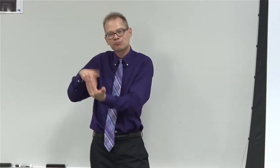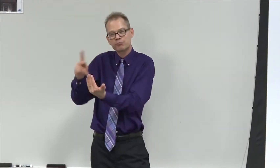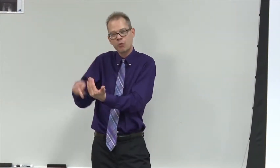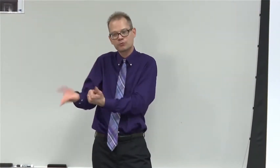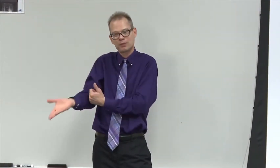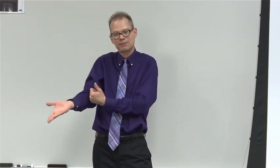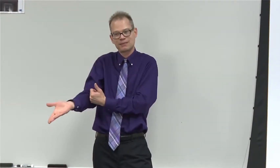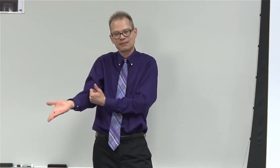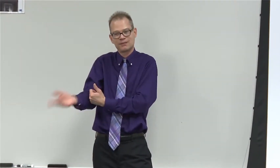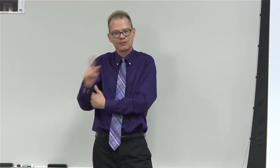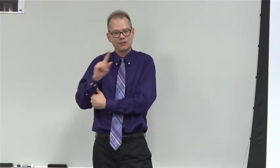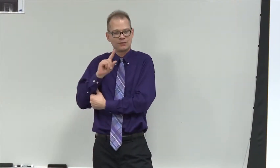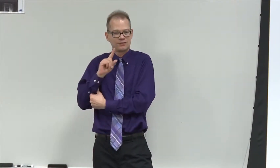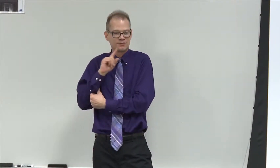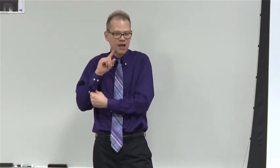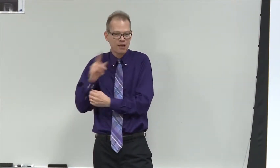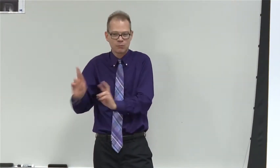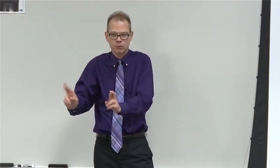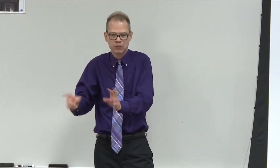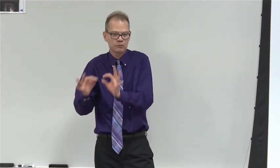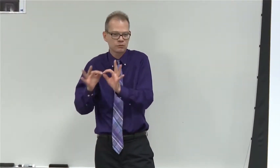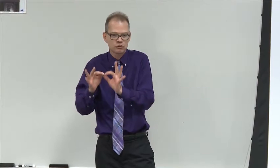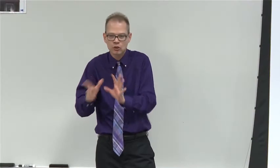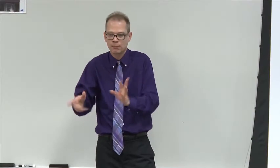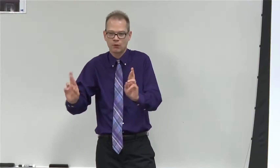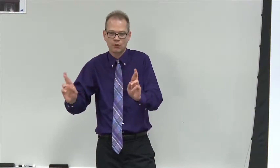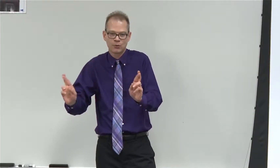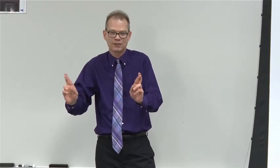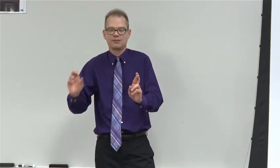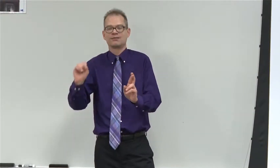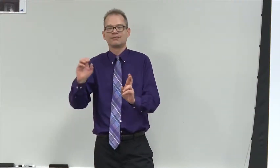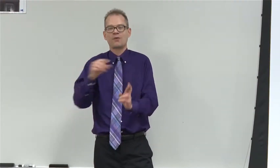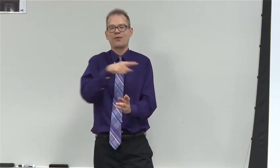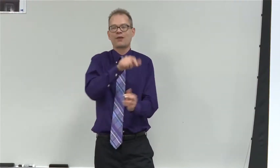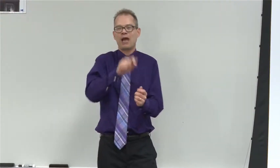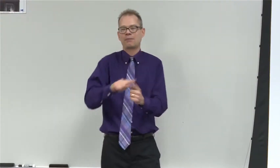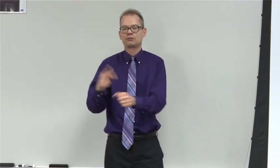because I had already gone through the program there, I had already had interpreters ready and waiting